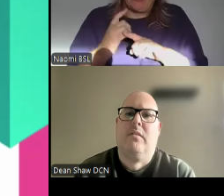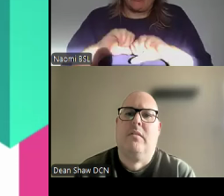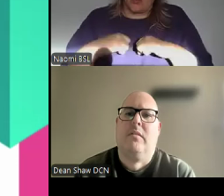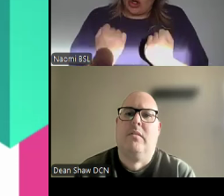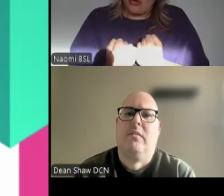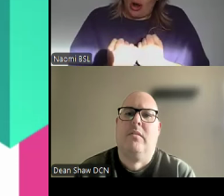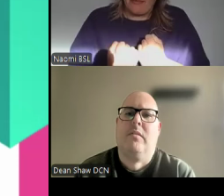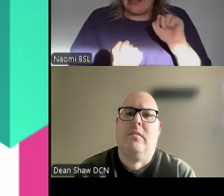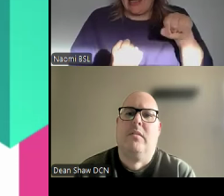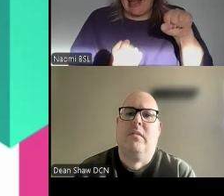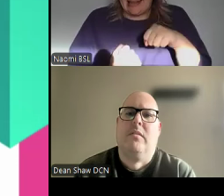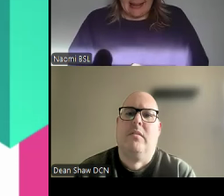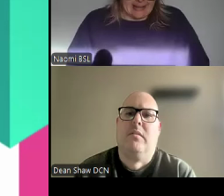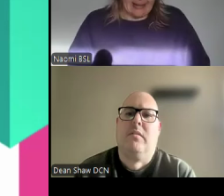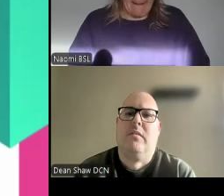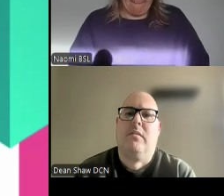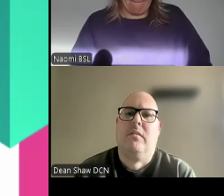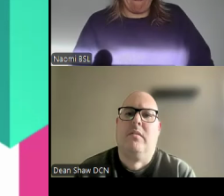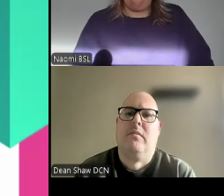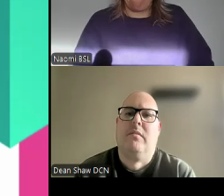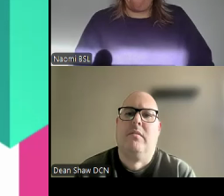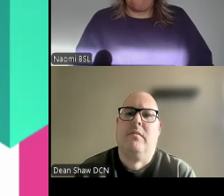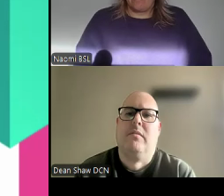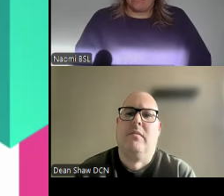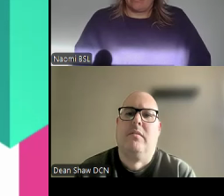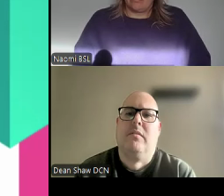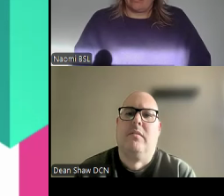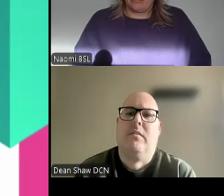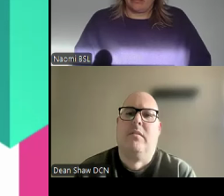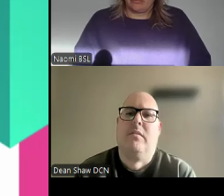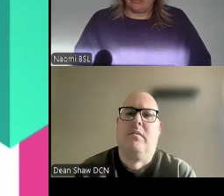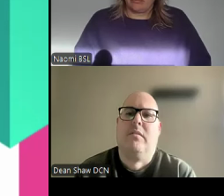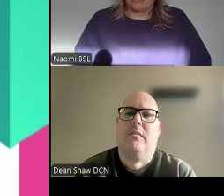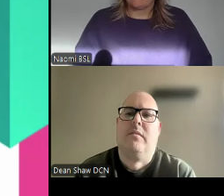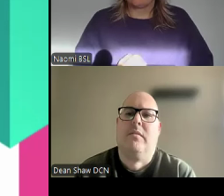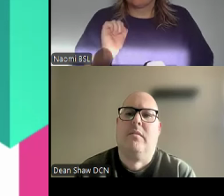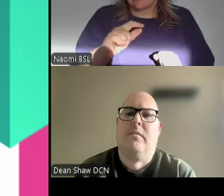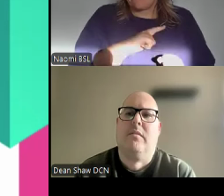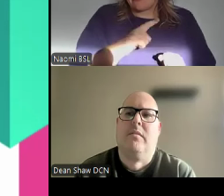That's why in a lot of those examples you see I'm interested in,